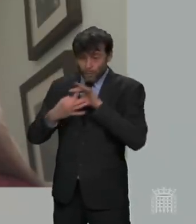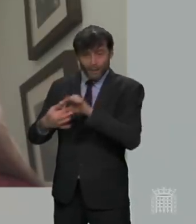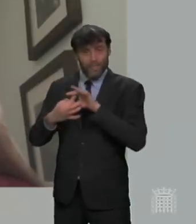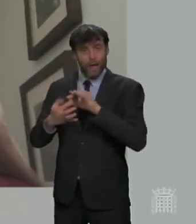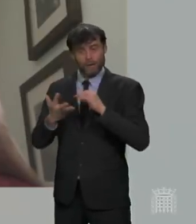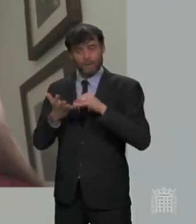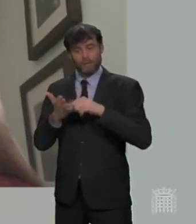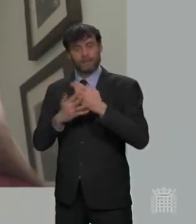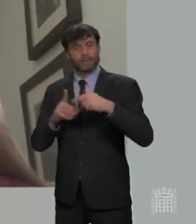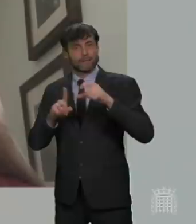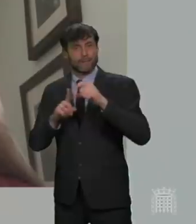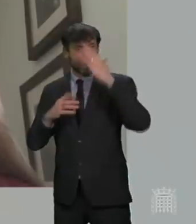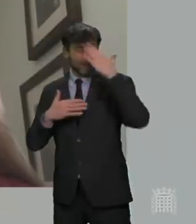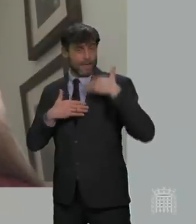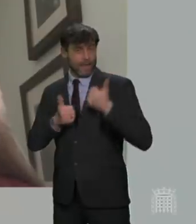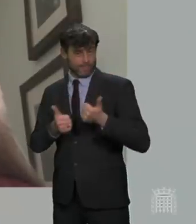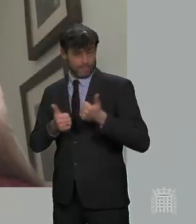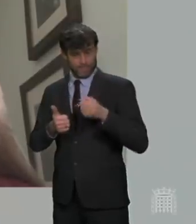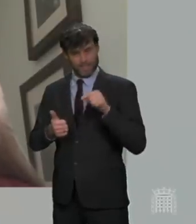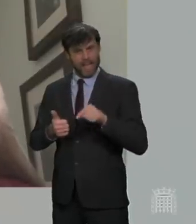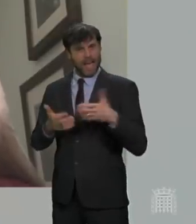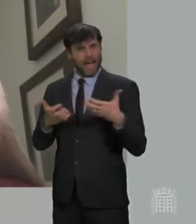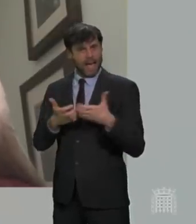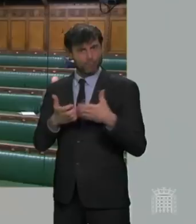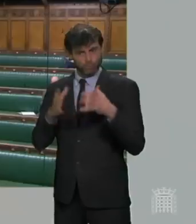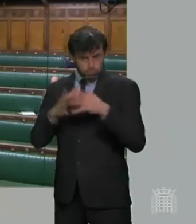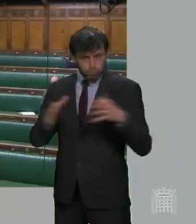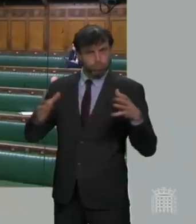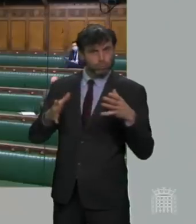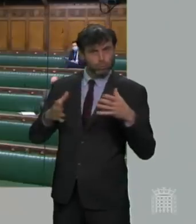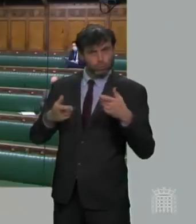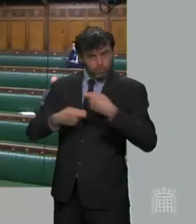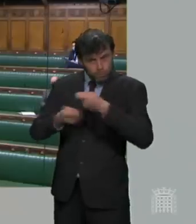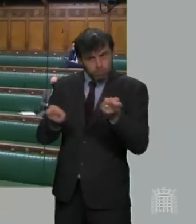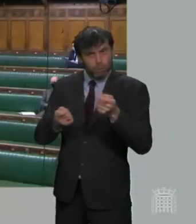increase mental health provision in Stafford? >> The Prime Minister